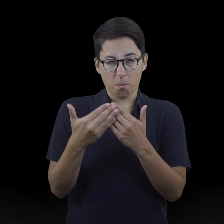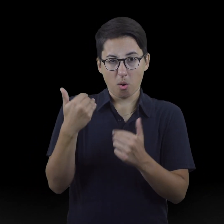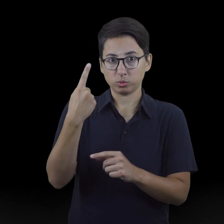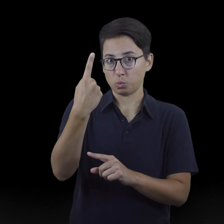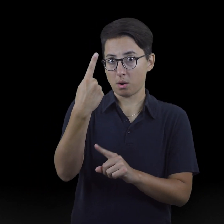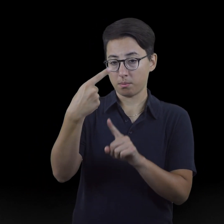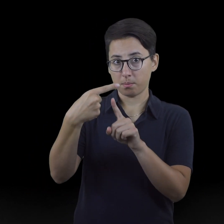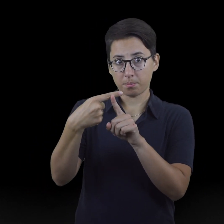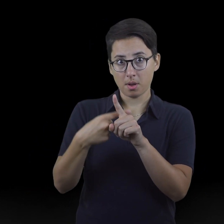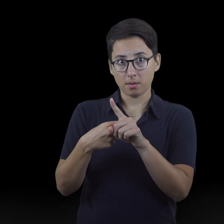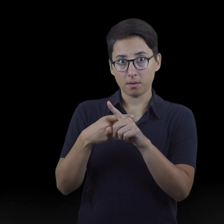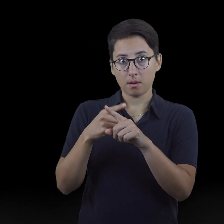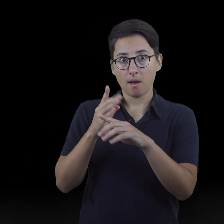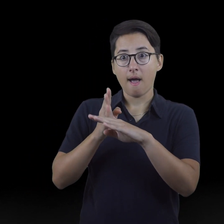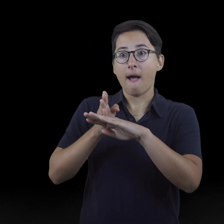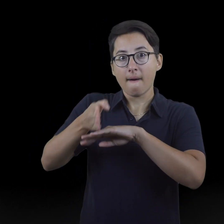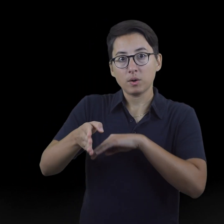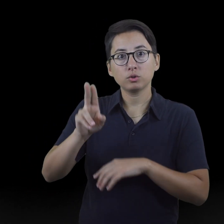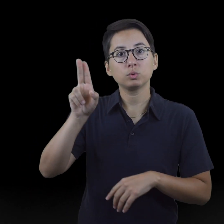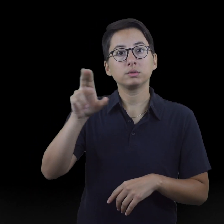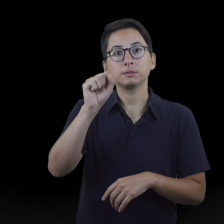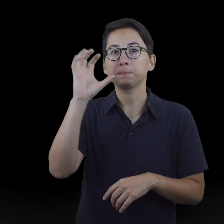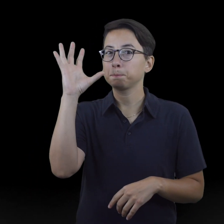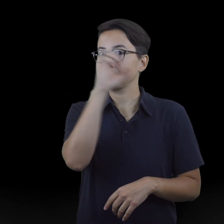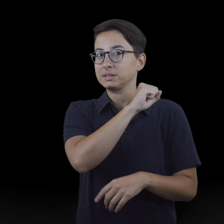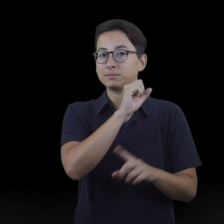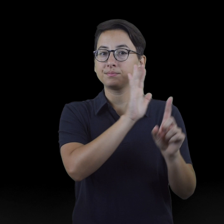This is nearly a month after the country missed